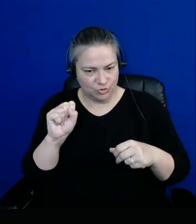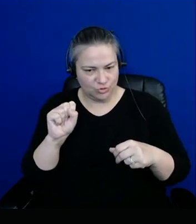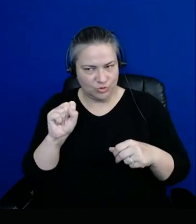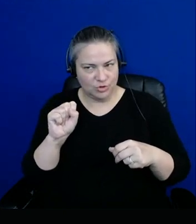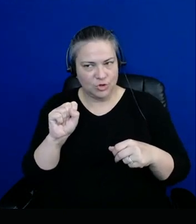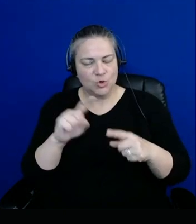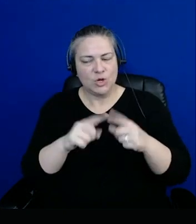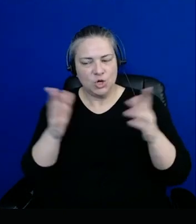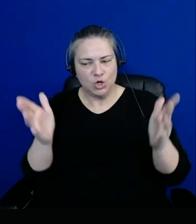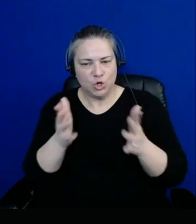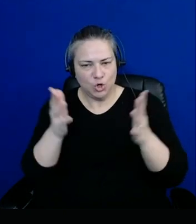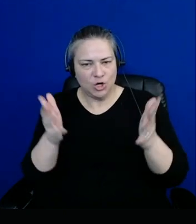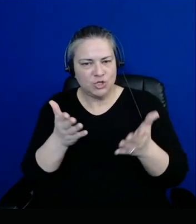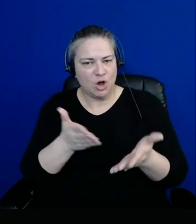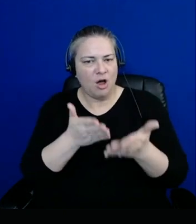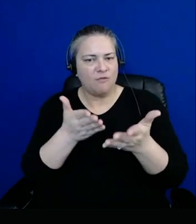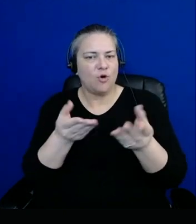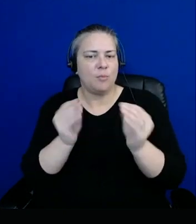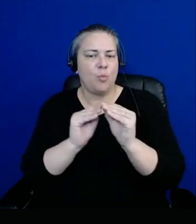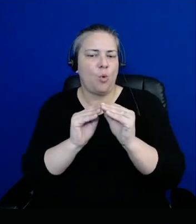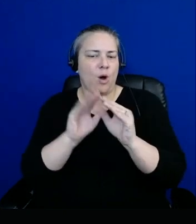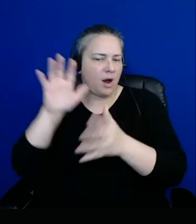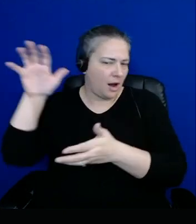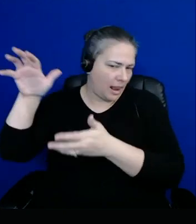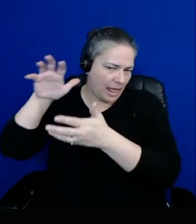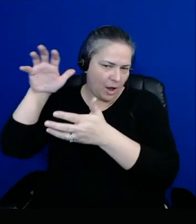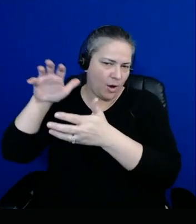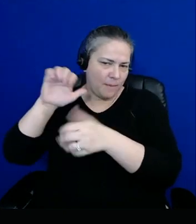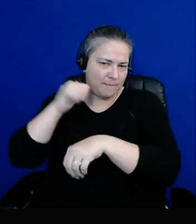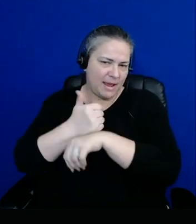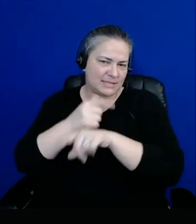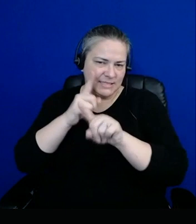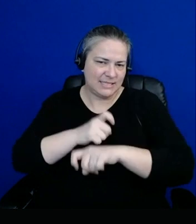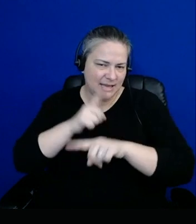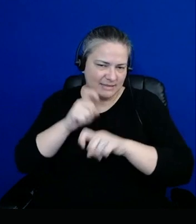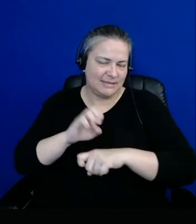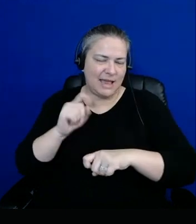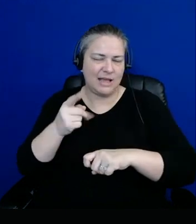encouraging offering more cloud based test execution services,